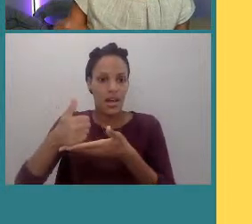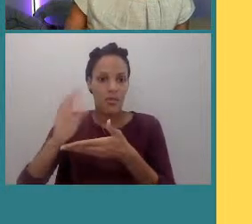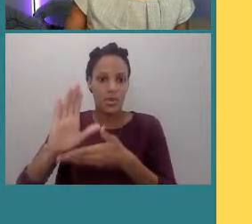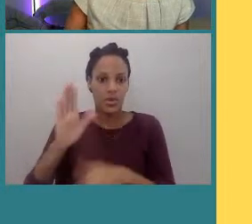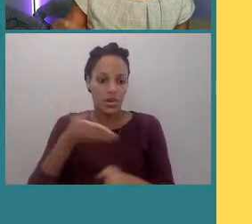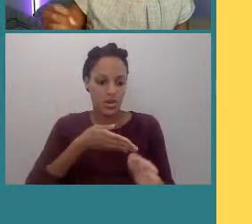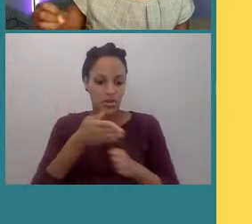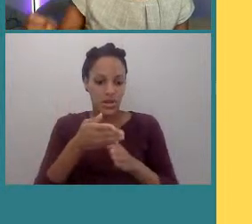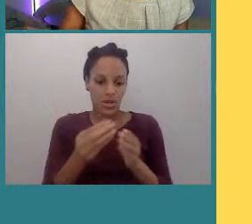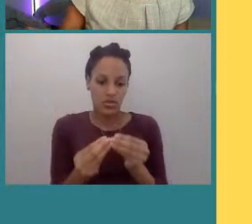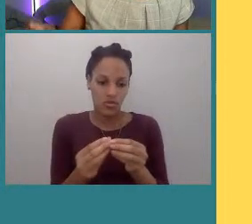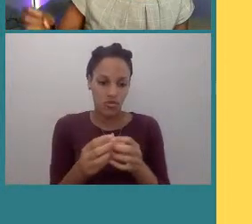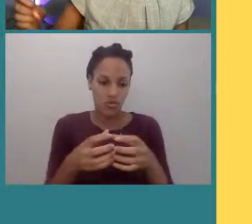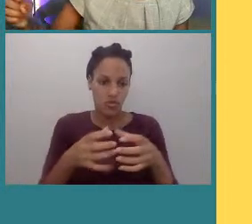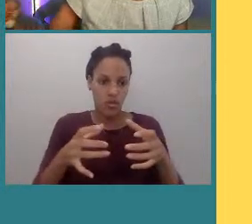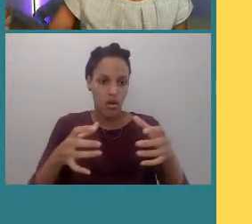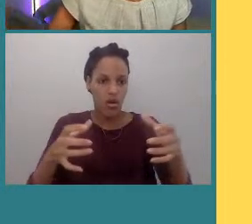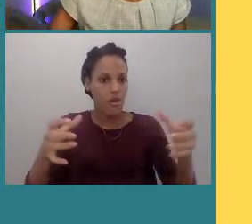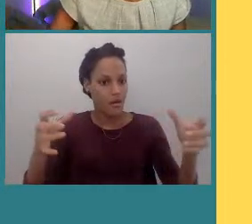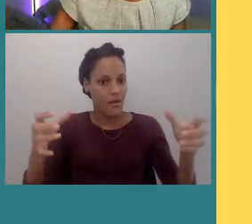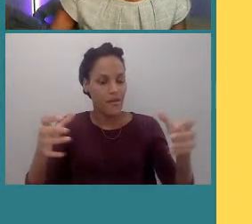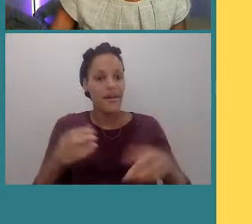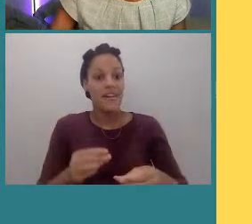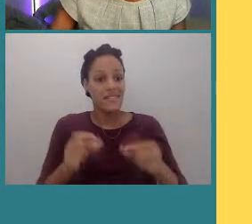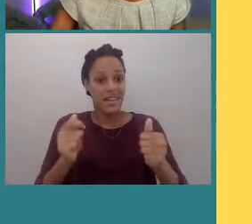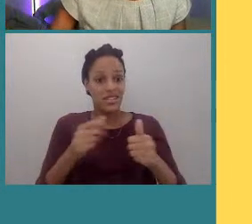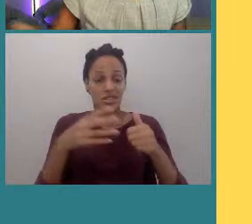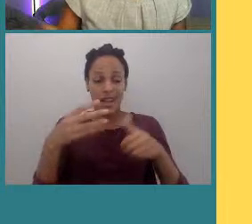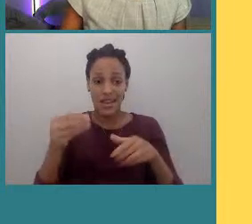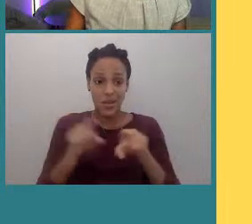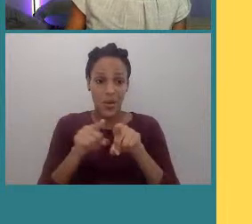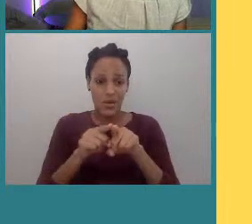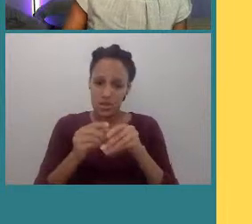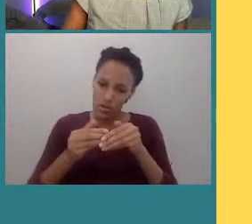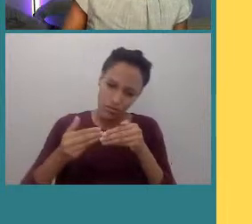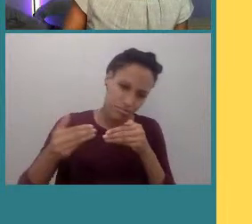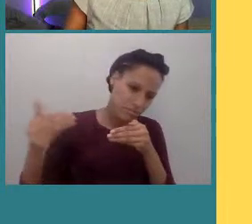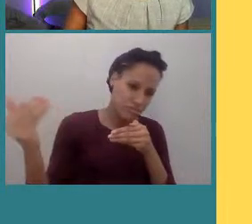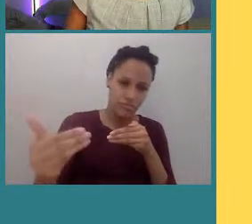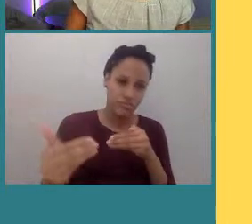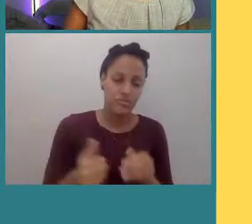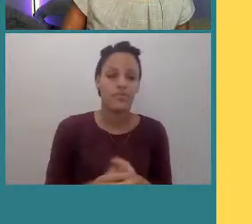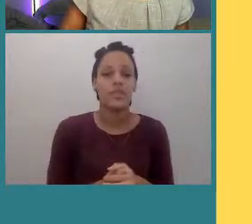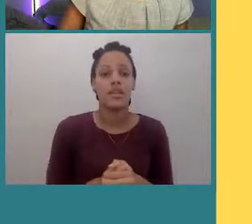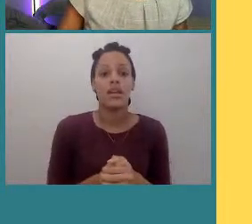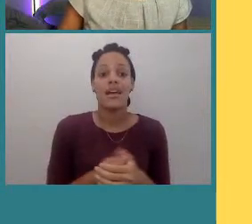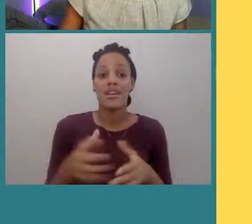quicker and faster and further, right? When you are adding value to other people. When